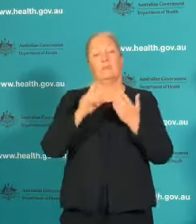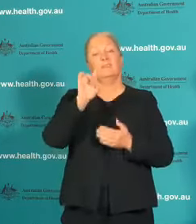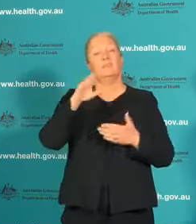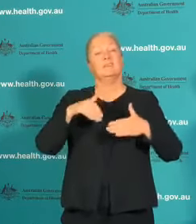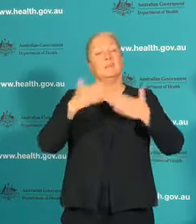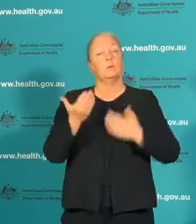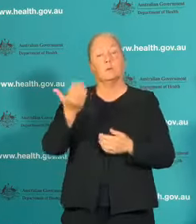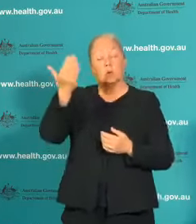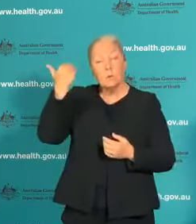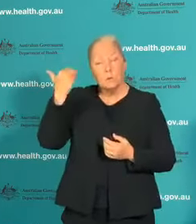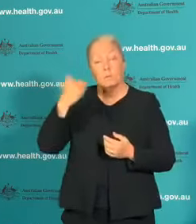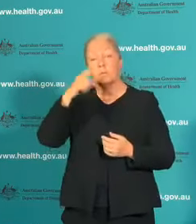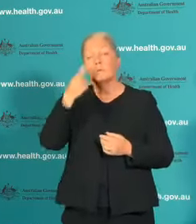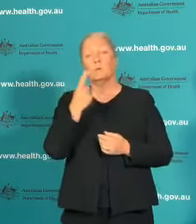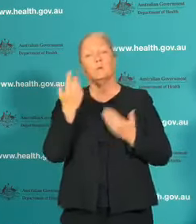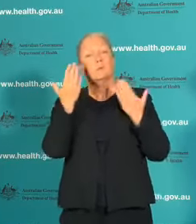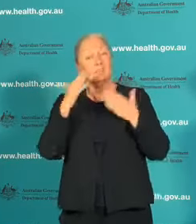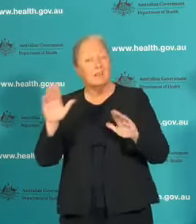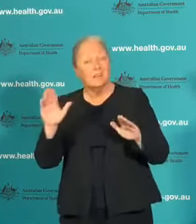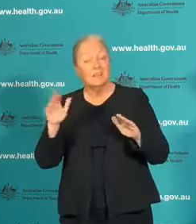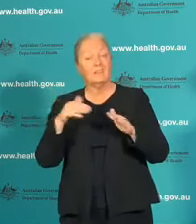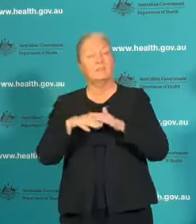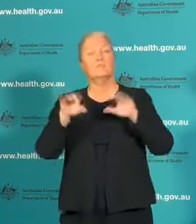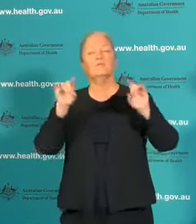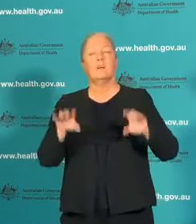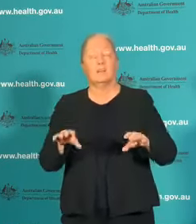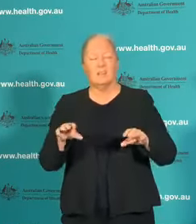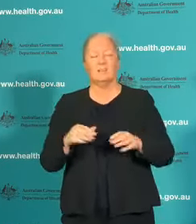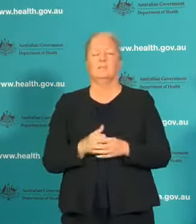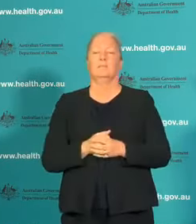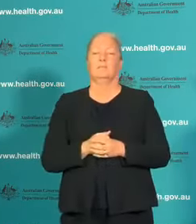people who died from COVID-19 in Australia passed 200 and now we've